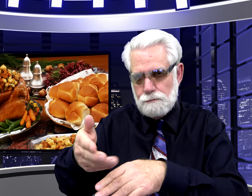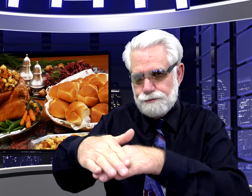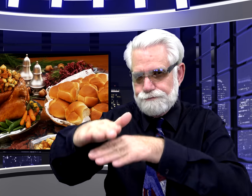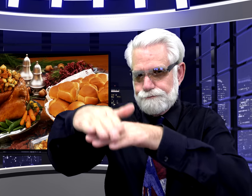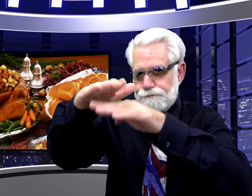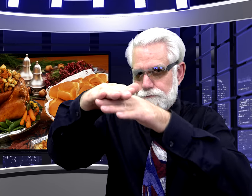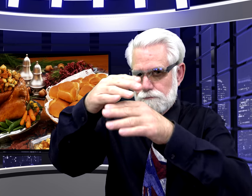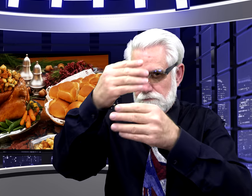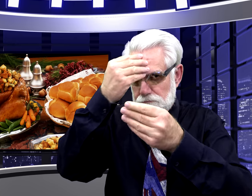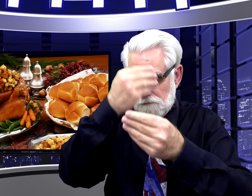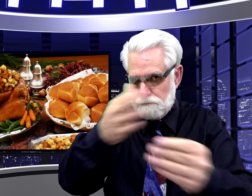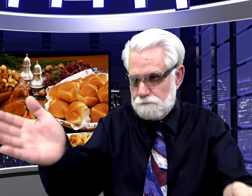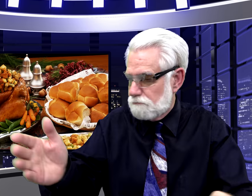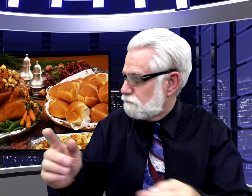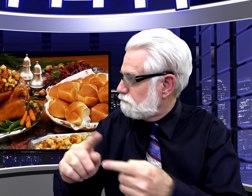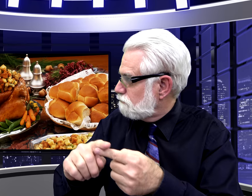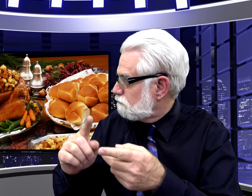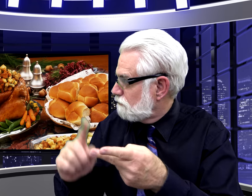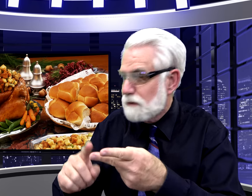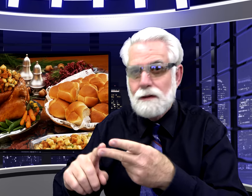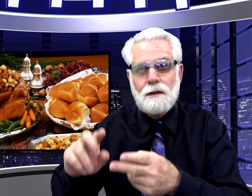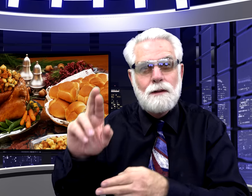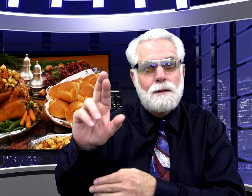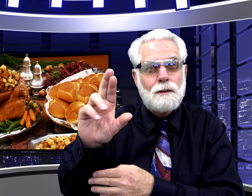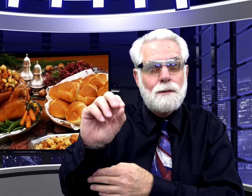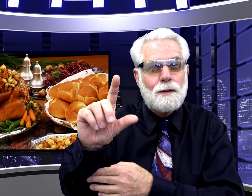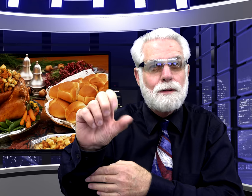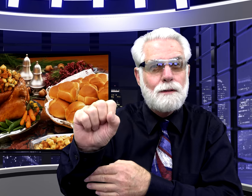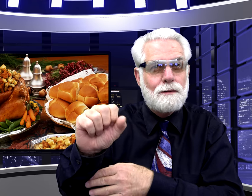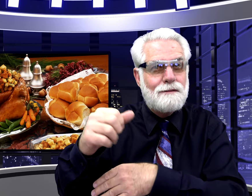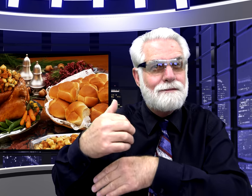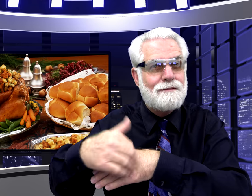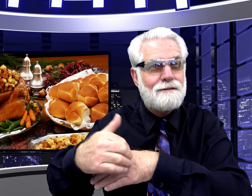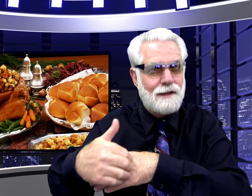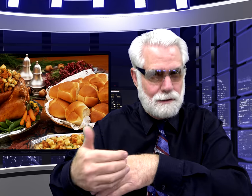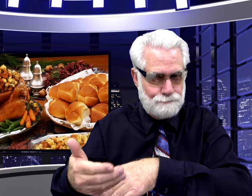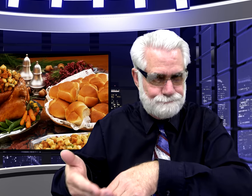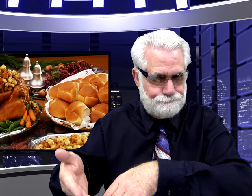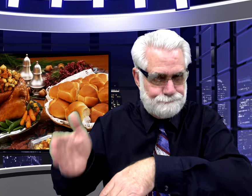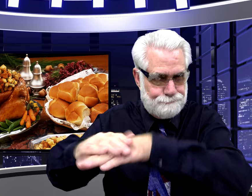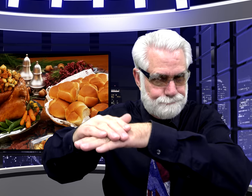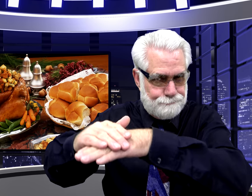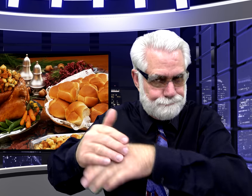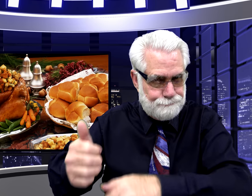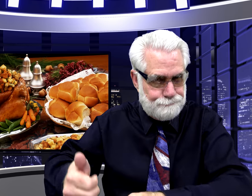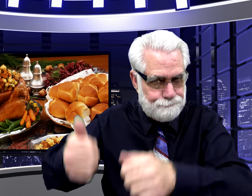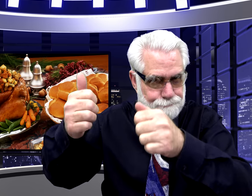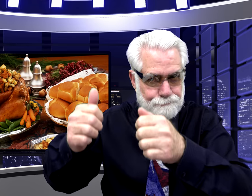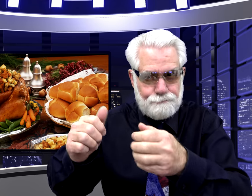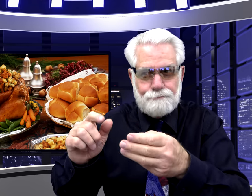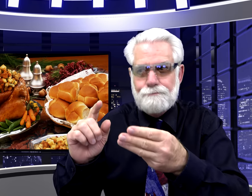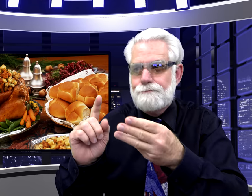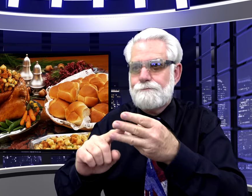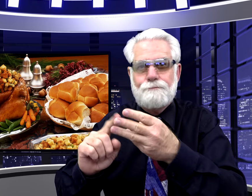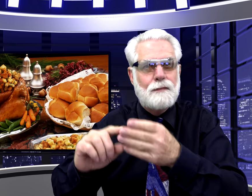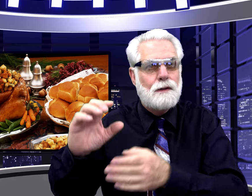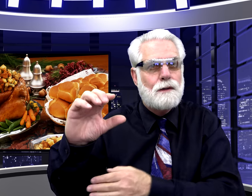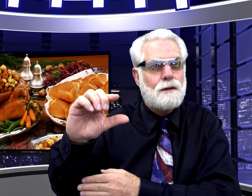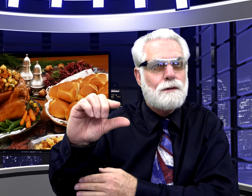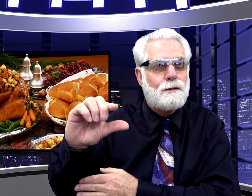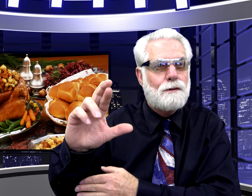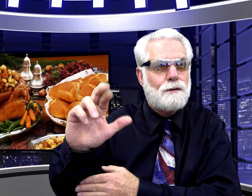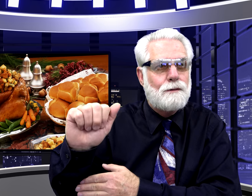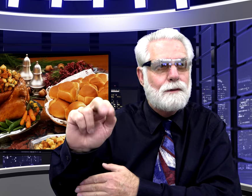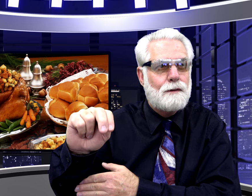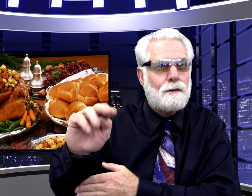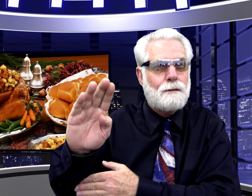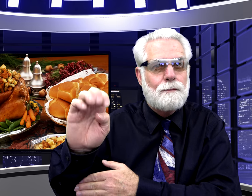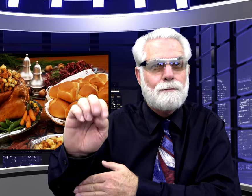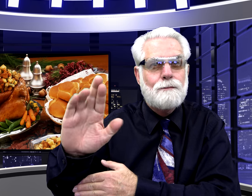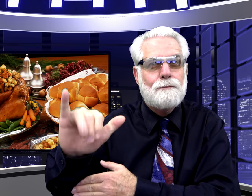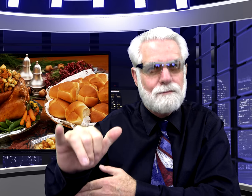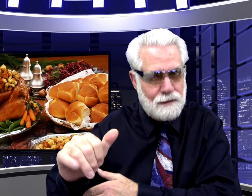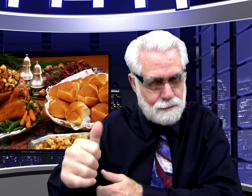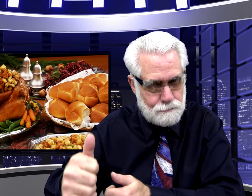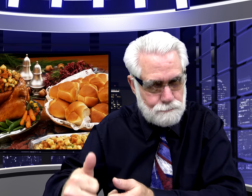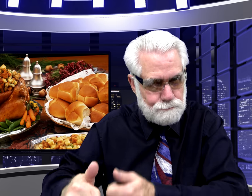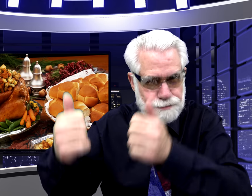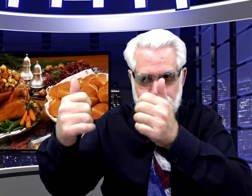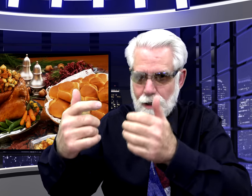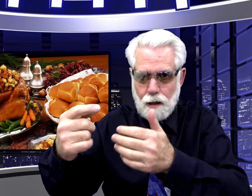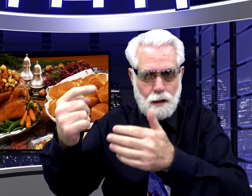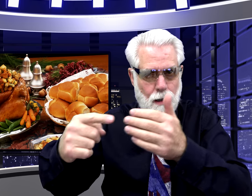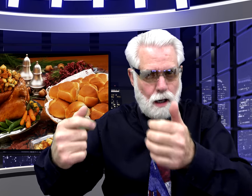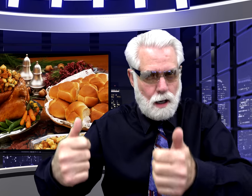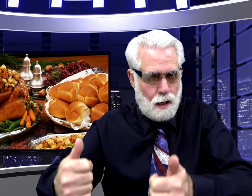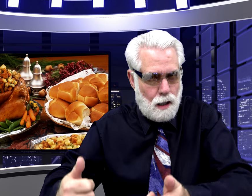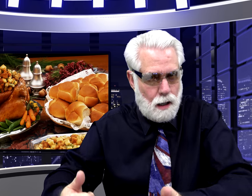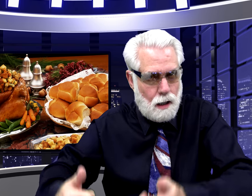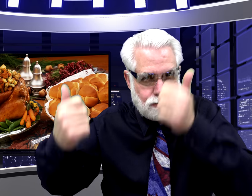Increasing prices… second, the rolls and bread have increased in price. Cranberry sauce up in price..